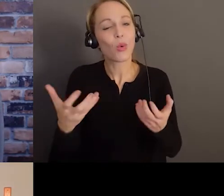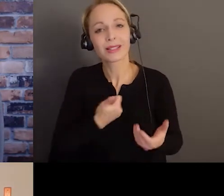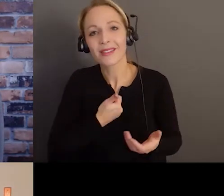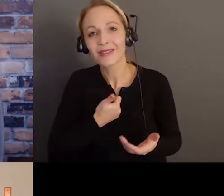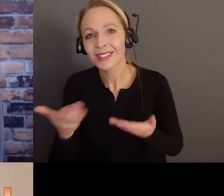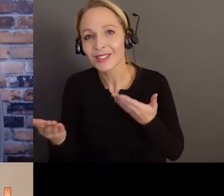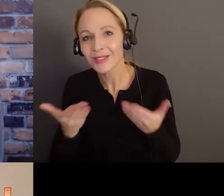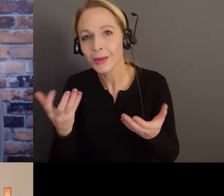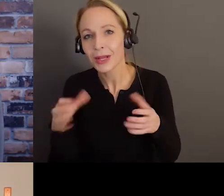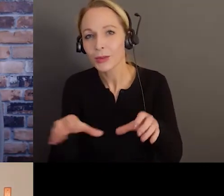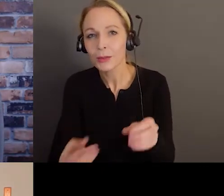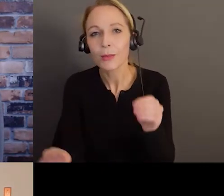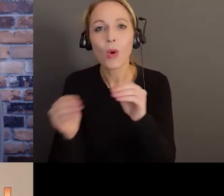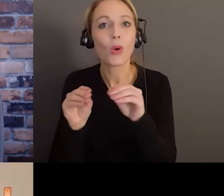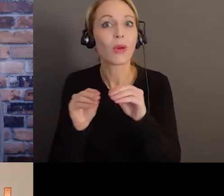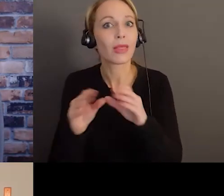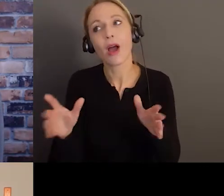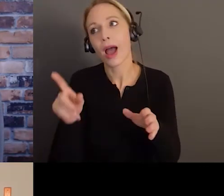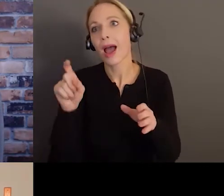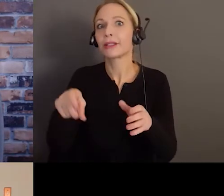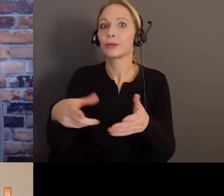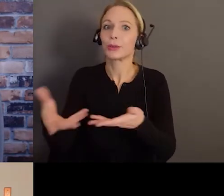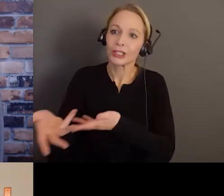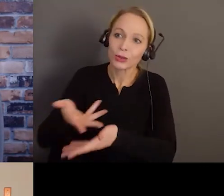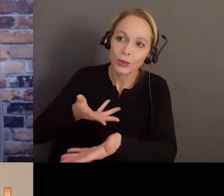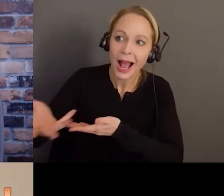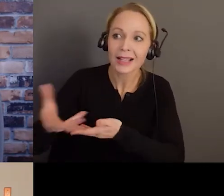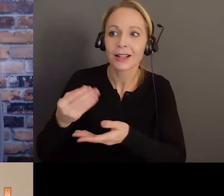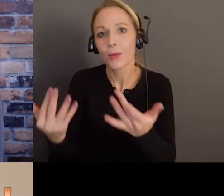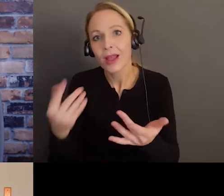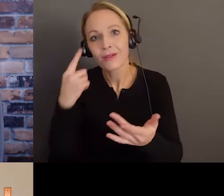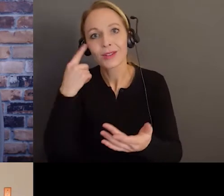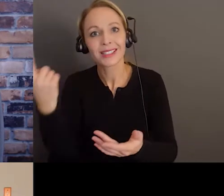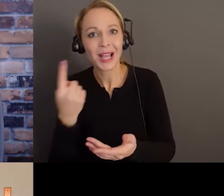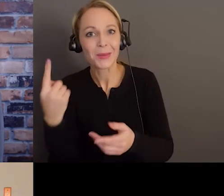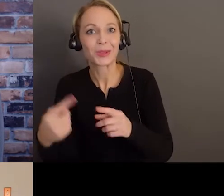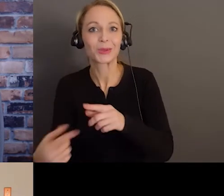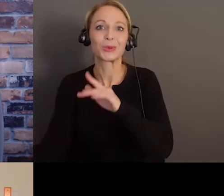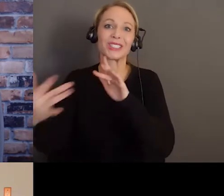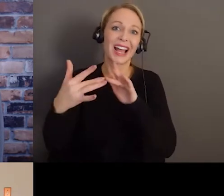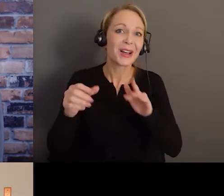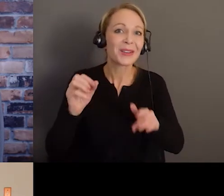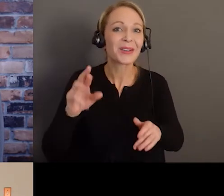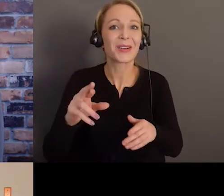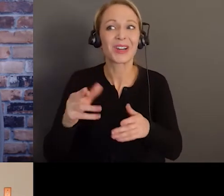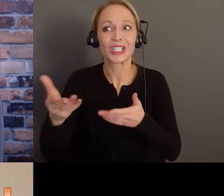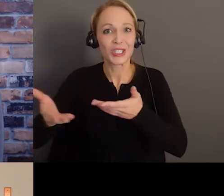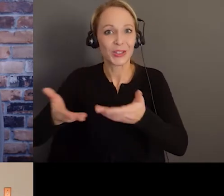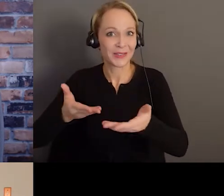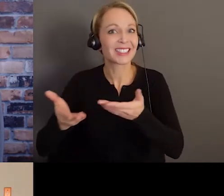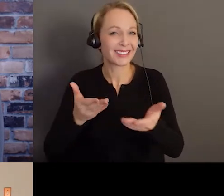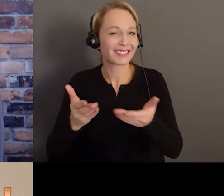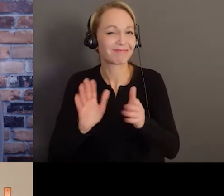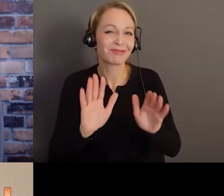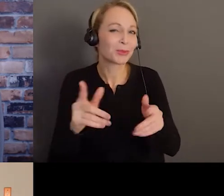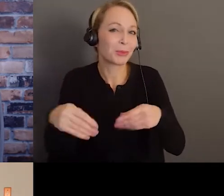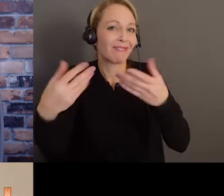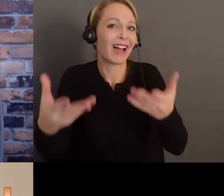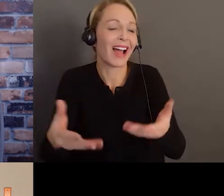SELF-SERVICE AND DO MORE WITHOUT HAVING TO INTERACT AND WAIT FOR SOMEONE TO REACH OUT AND PROVIDE THEM THAT